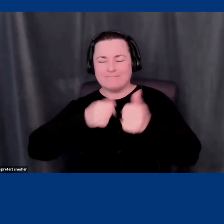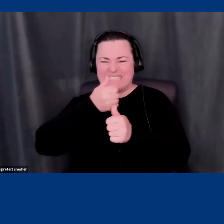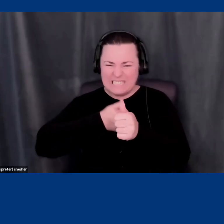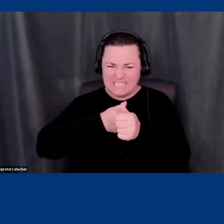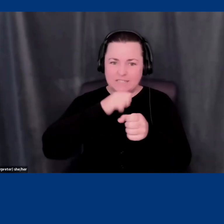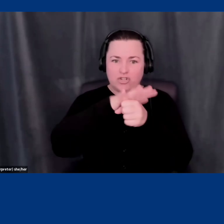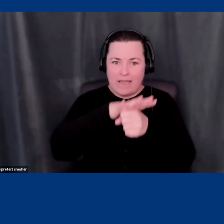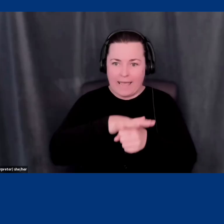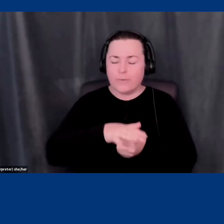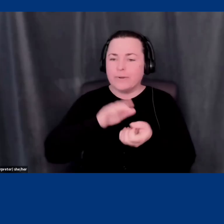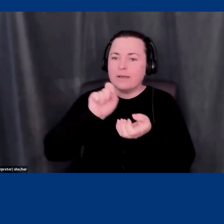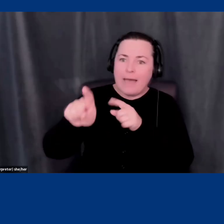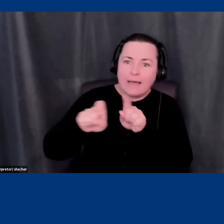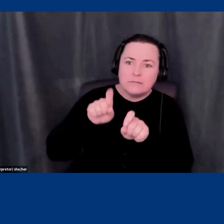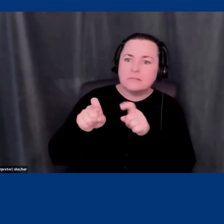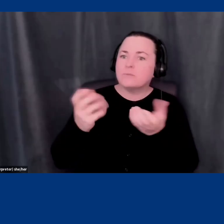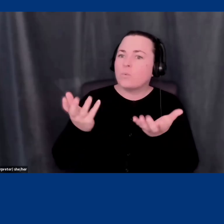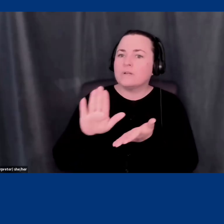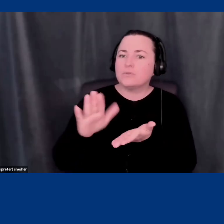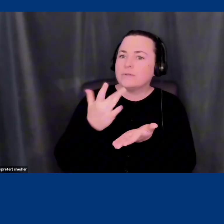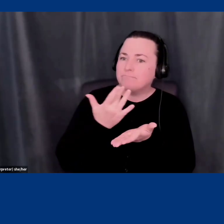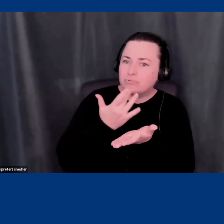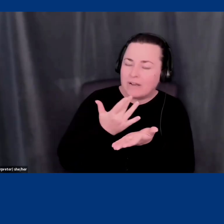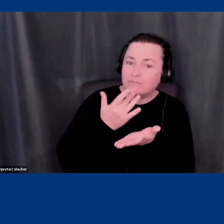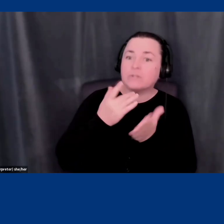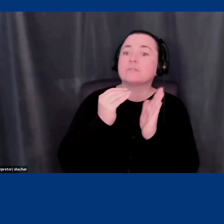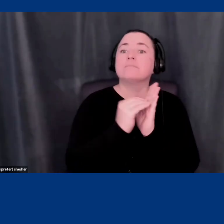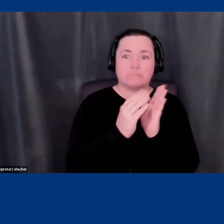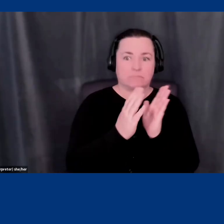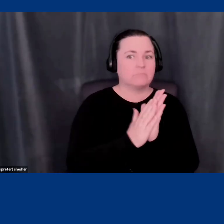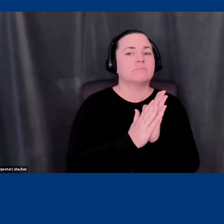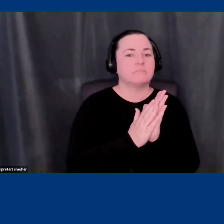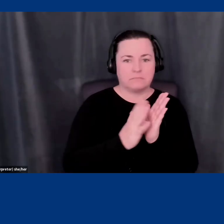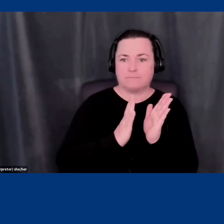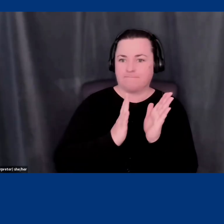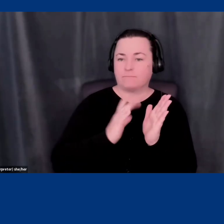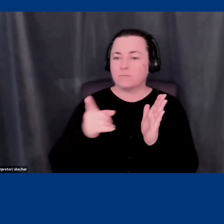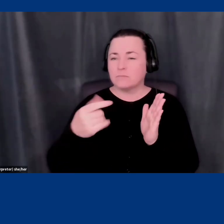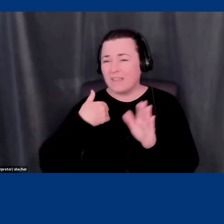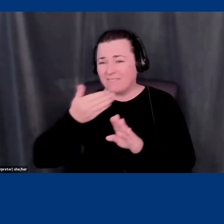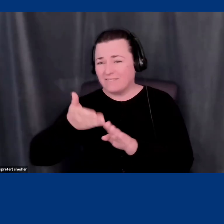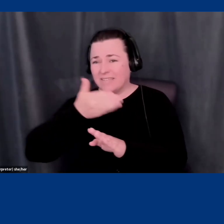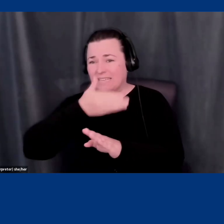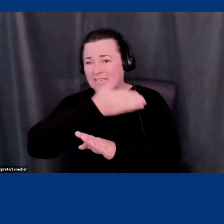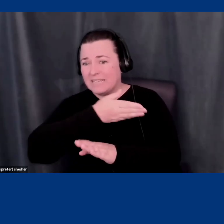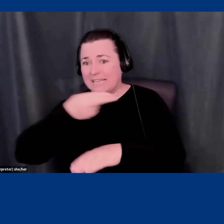what their preferences are. We note it if there There are histories that they want their providers to be